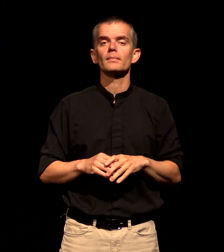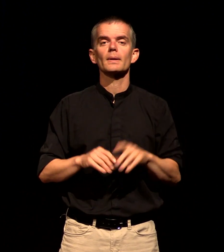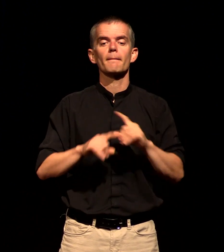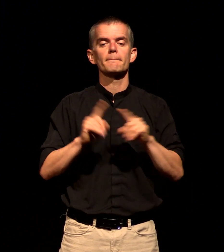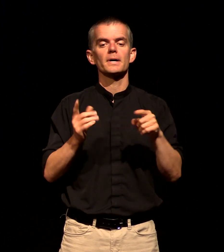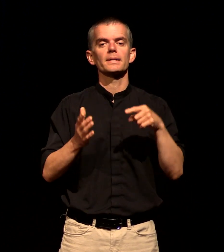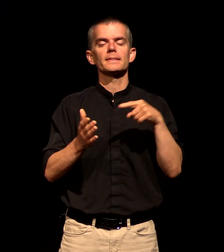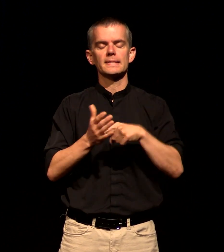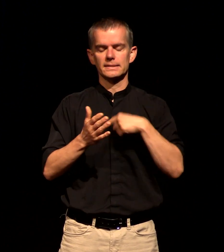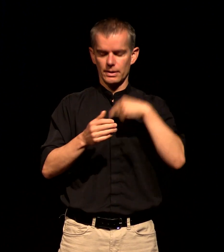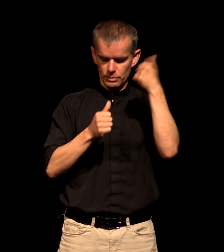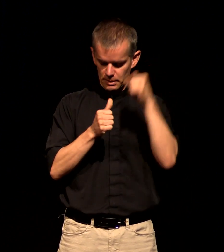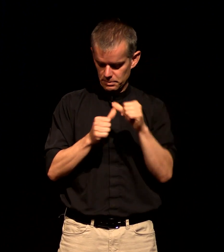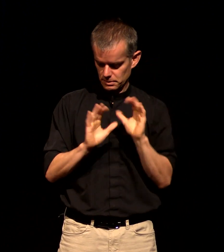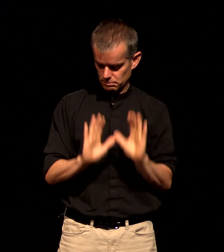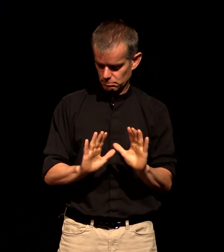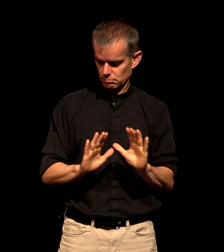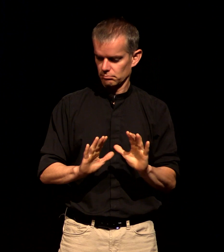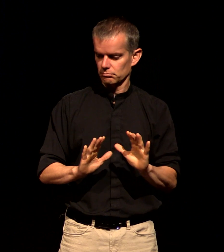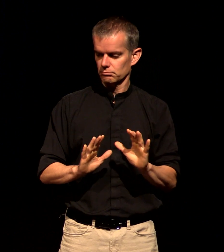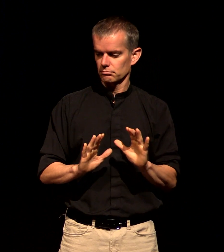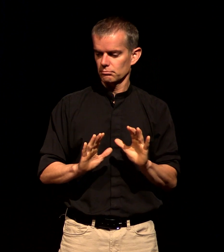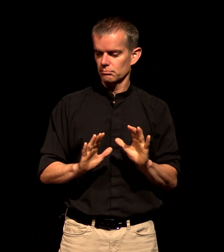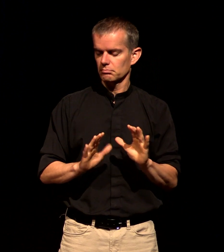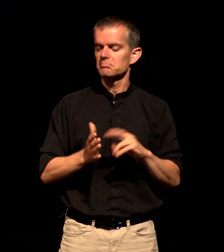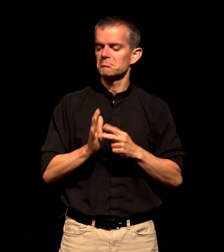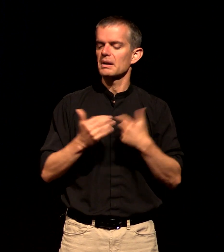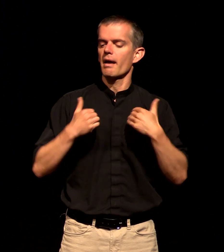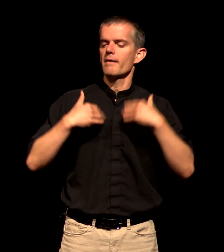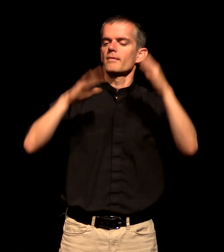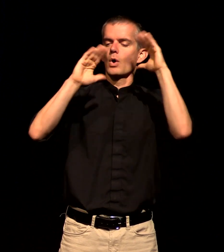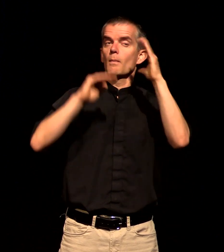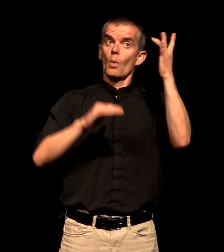mind, and therefore I have hope. Because of the Lord's great love